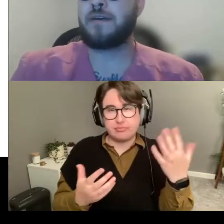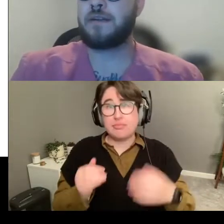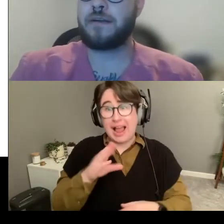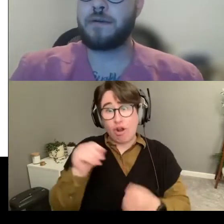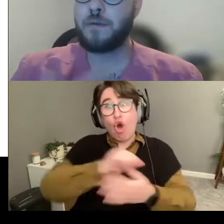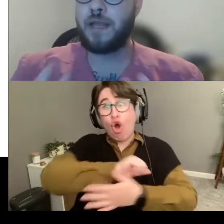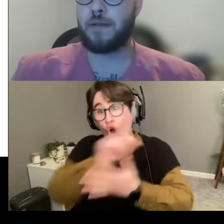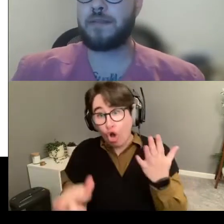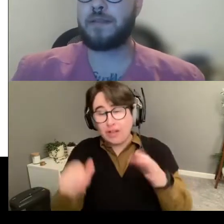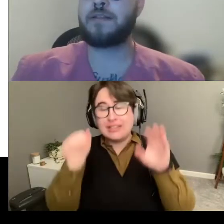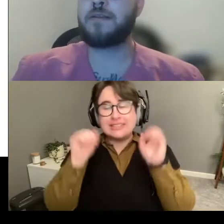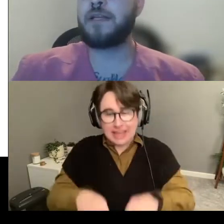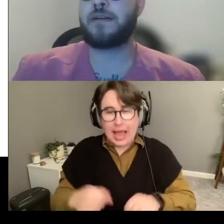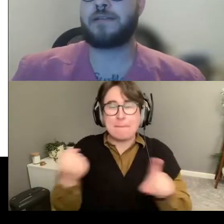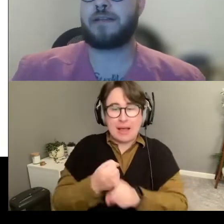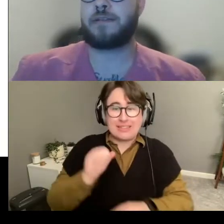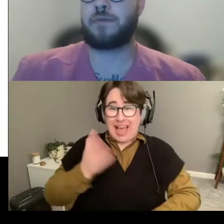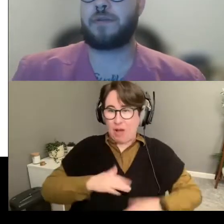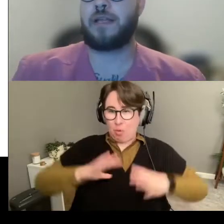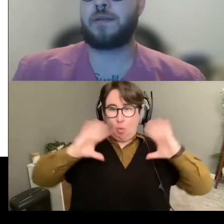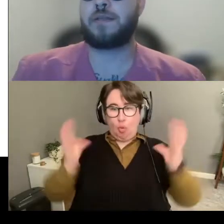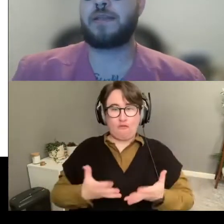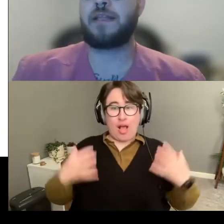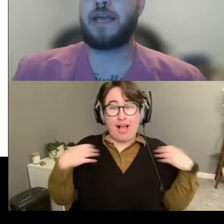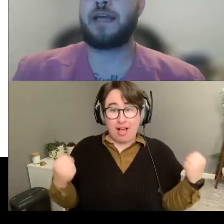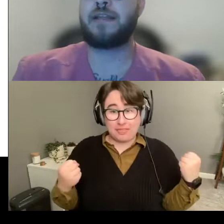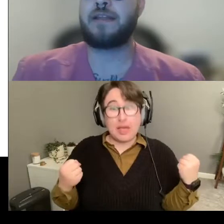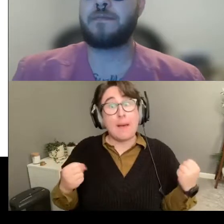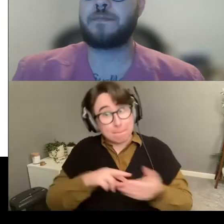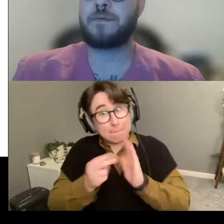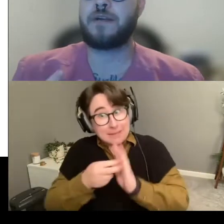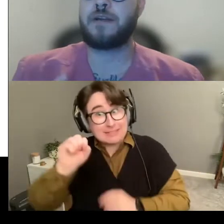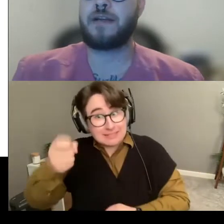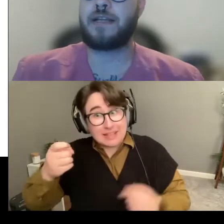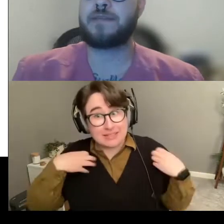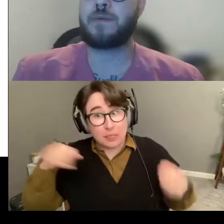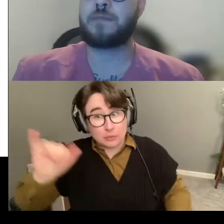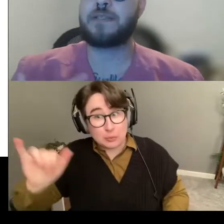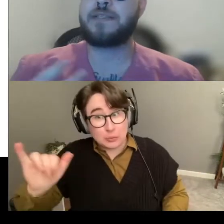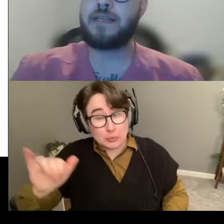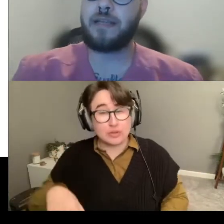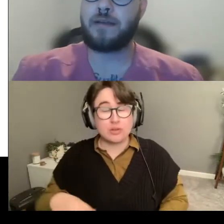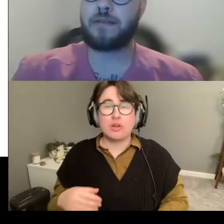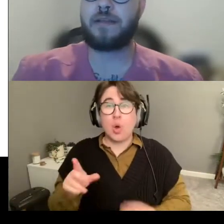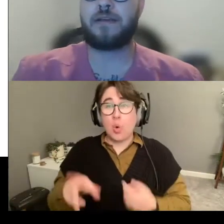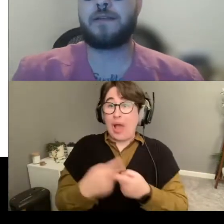on our whole health, including our sexual health, and that for us when we're seeking healthcare,